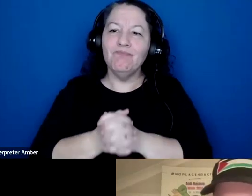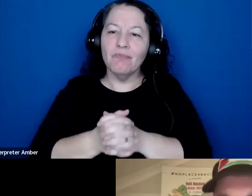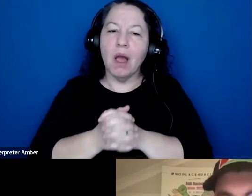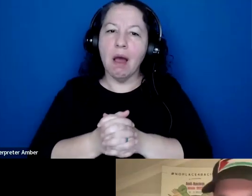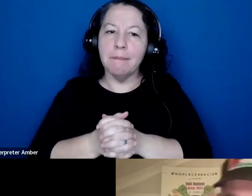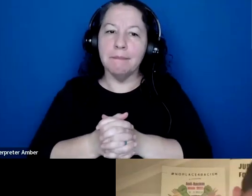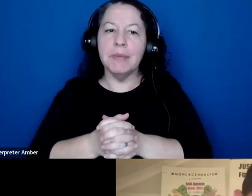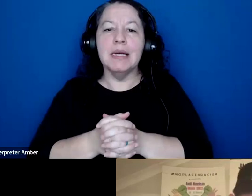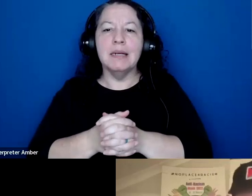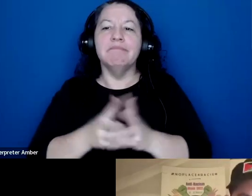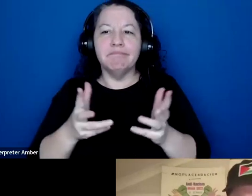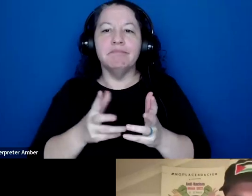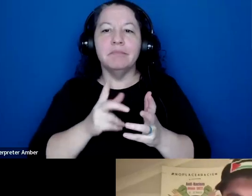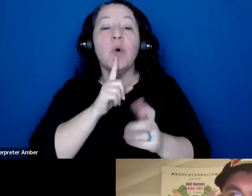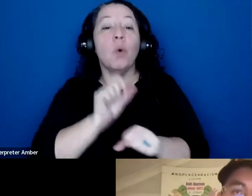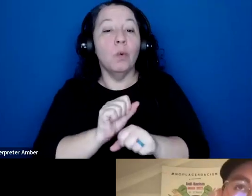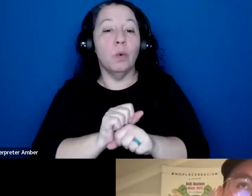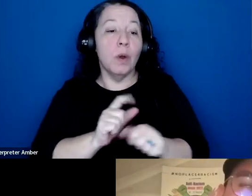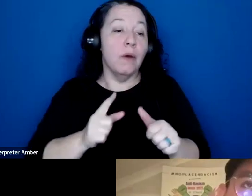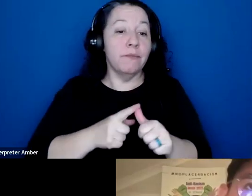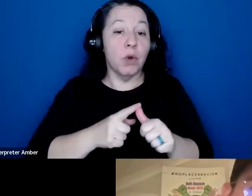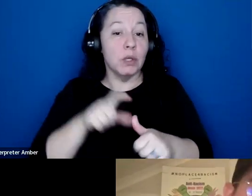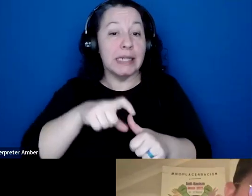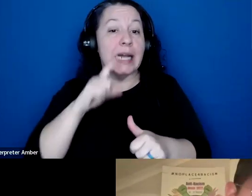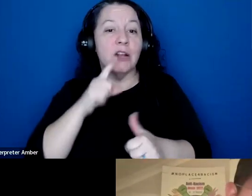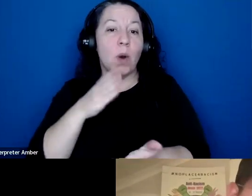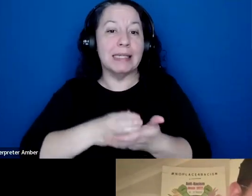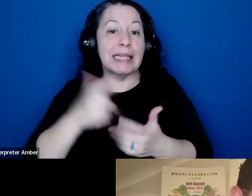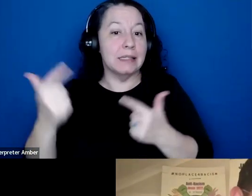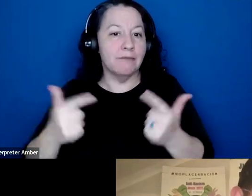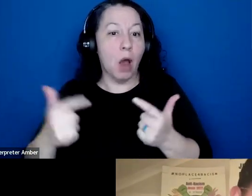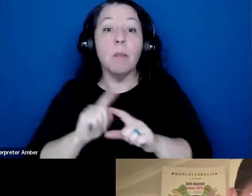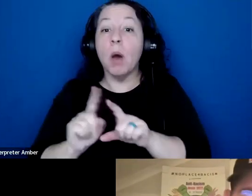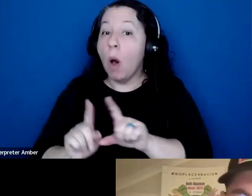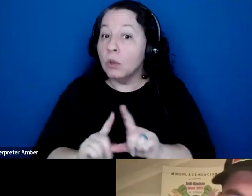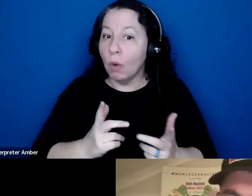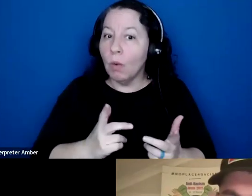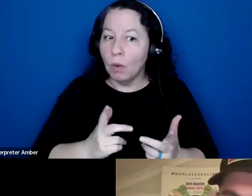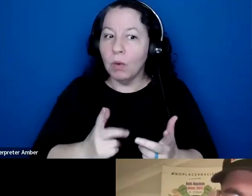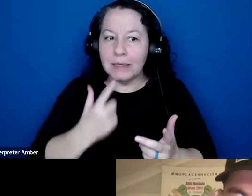need is for ceasefire, of course. But going further than that to say, well, we cannot have climate justice